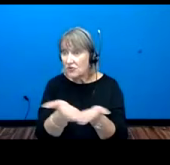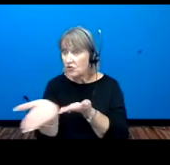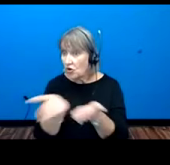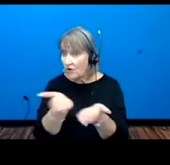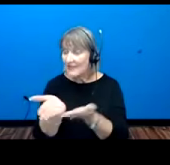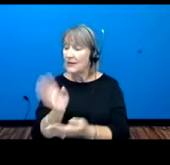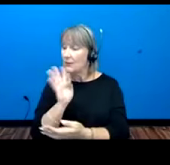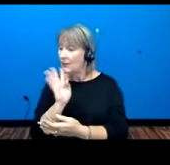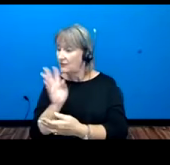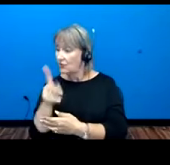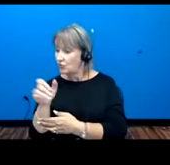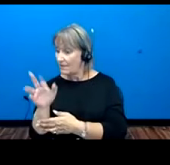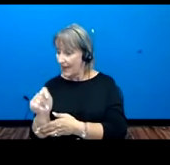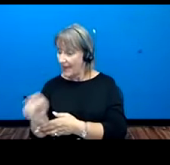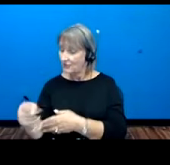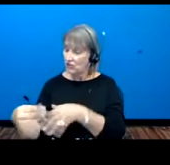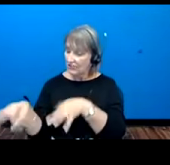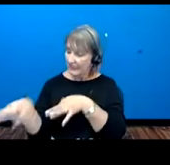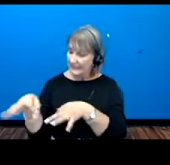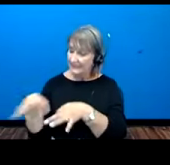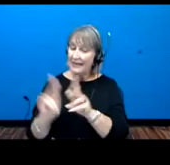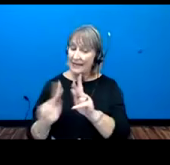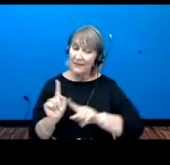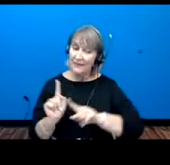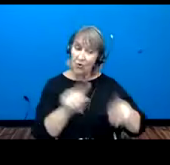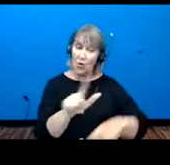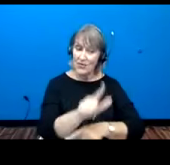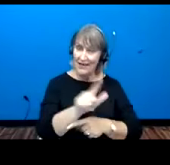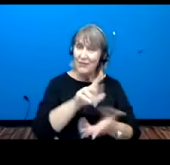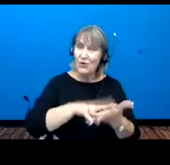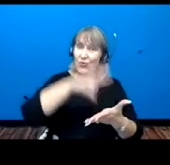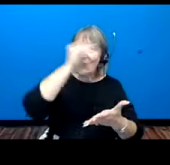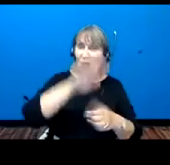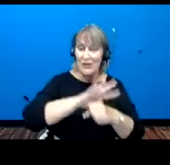we realized that folks are going to libraries to learn more about COVID and about how to stay healthy